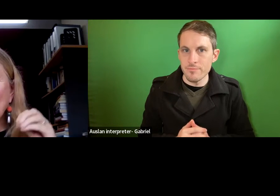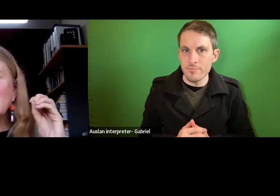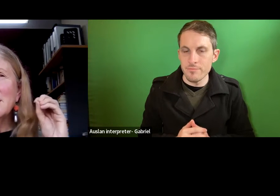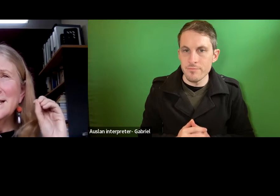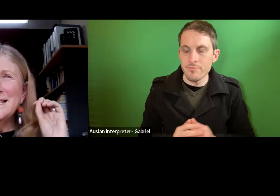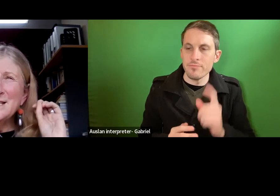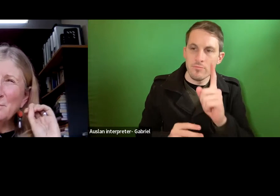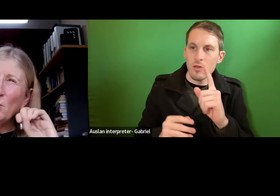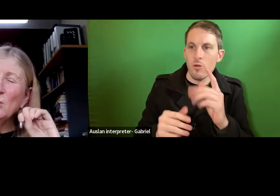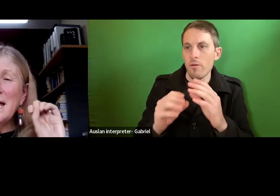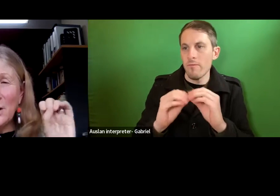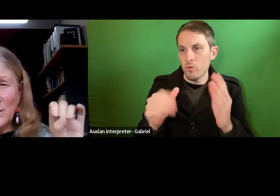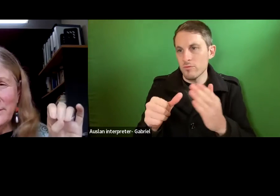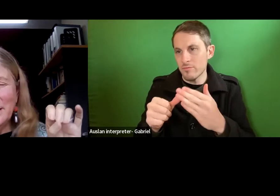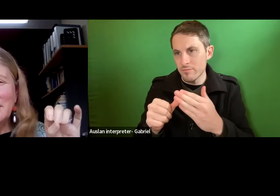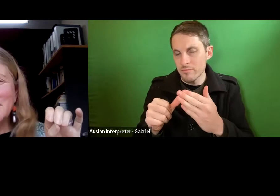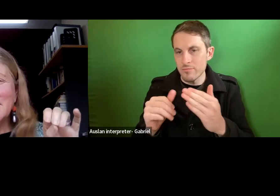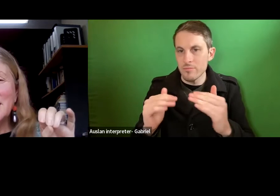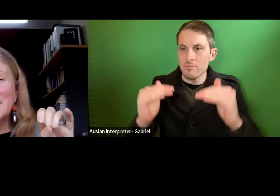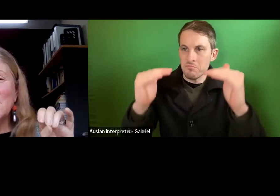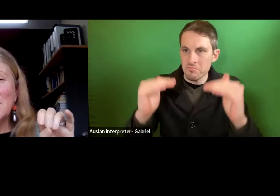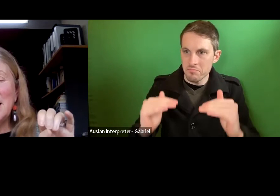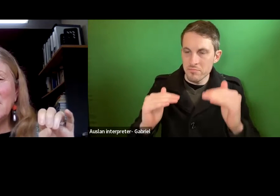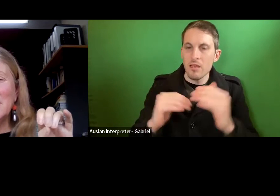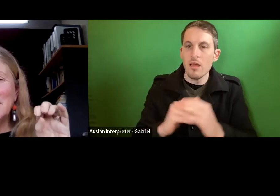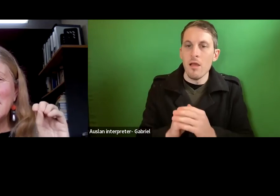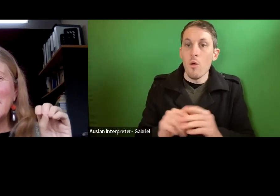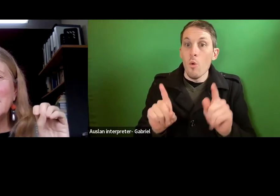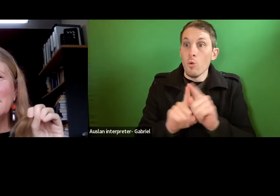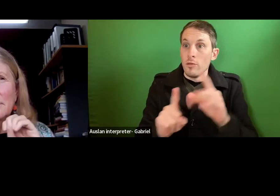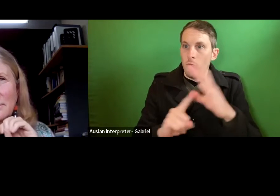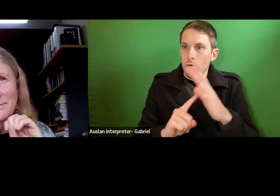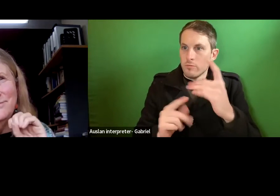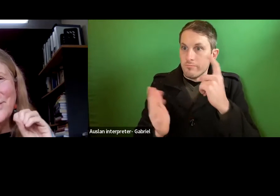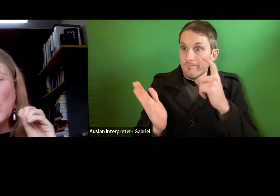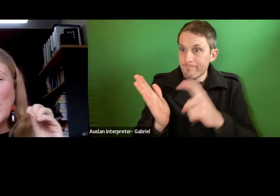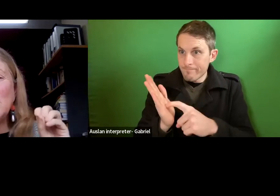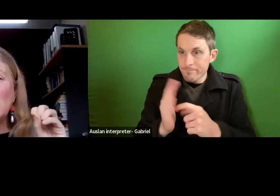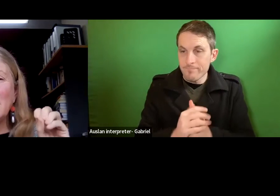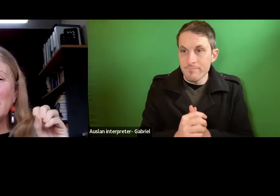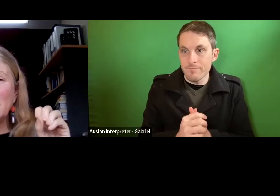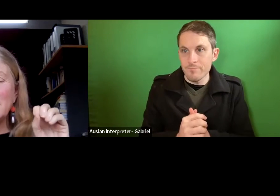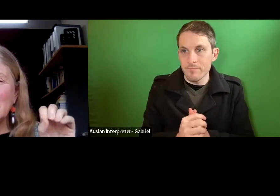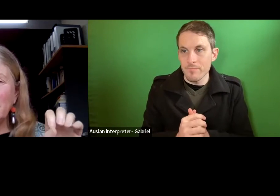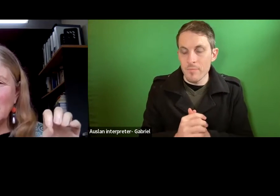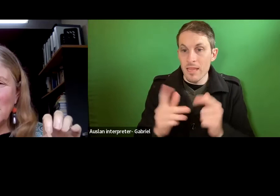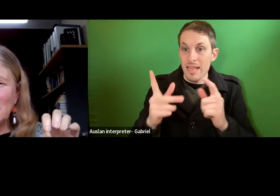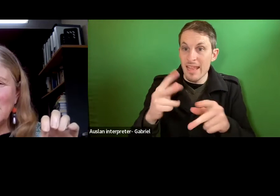what is important however, to take into account is that when you have a very significant change